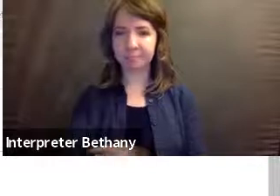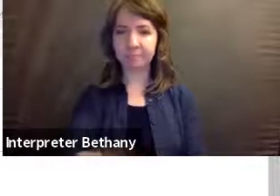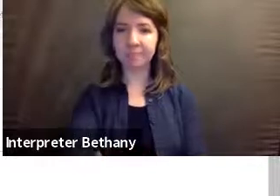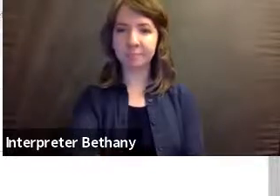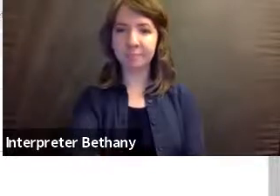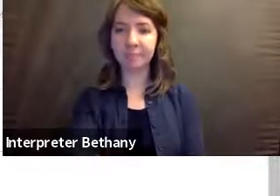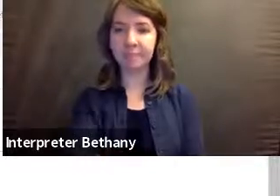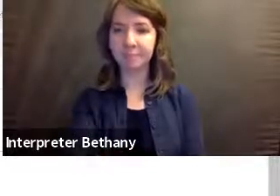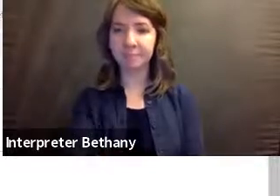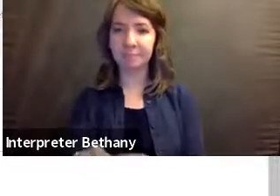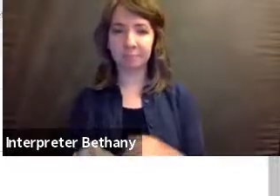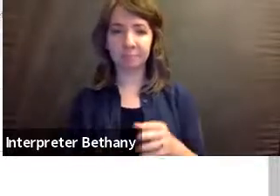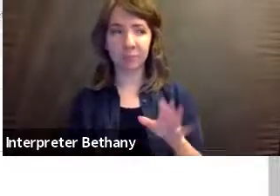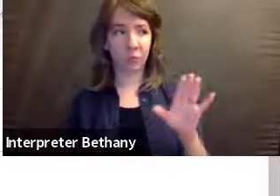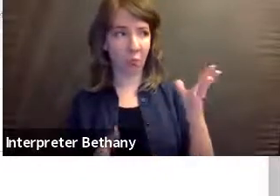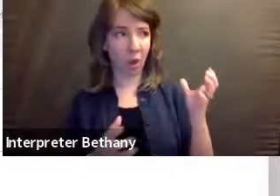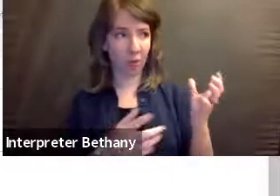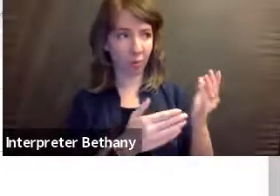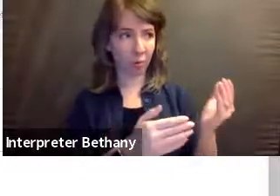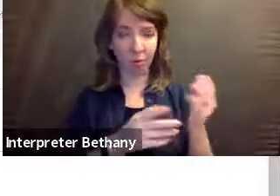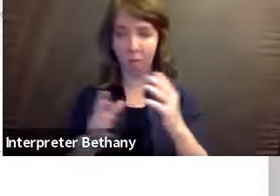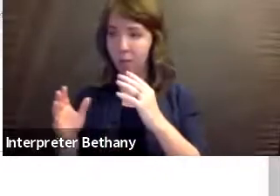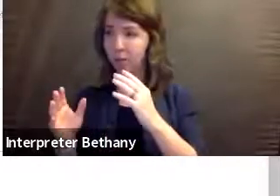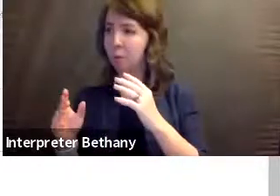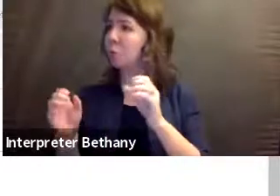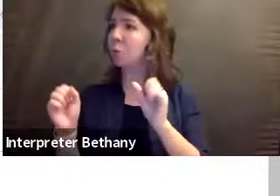Linda Kobashigawa: Do you want to go and Linda Kobashigawa: You can soften and